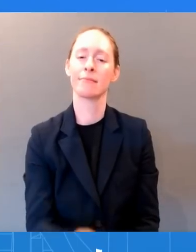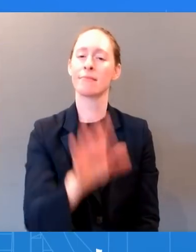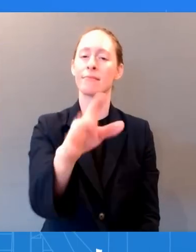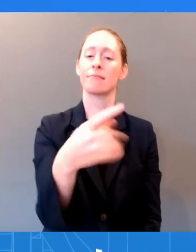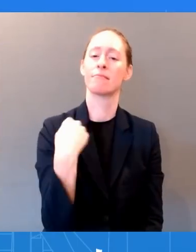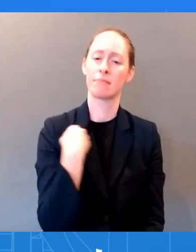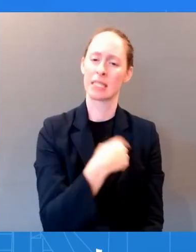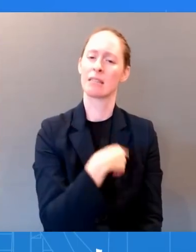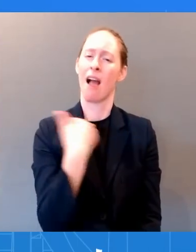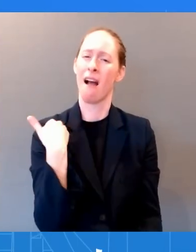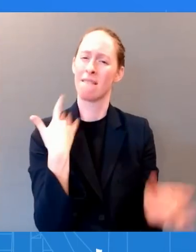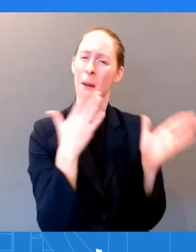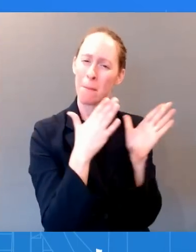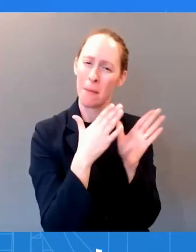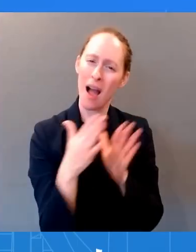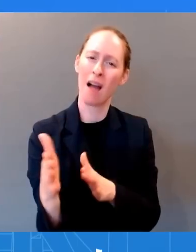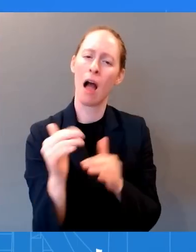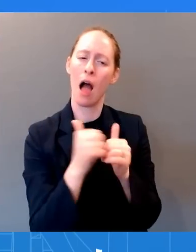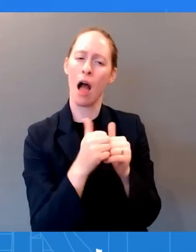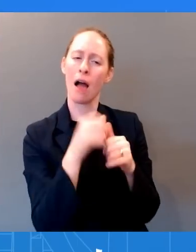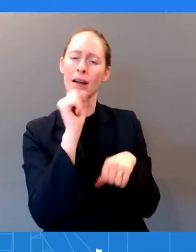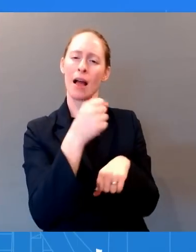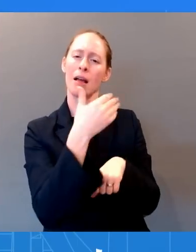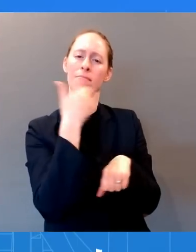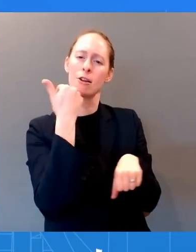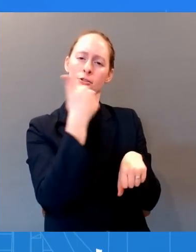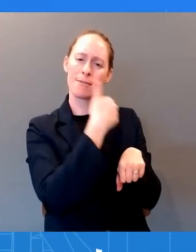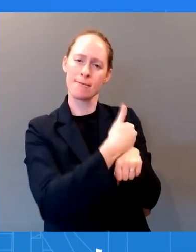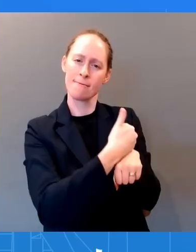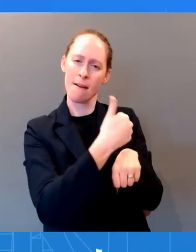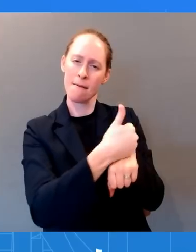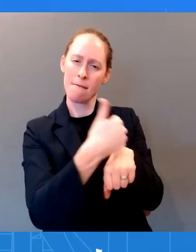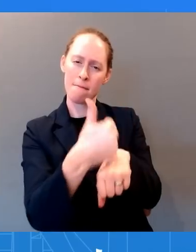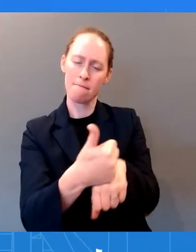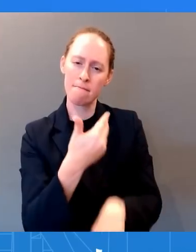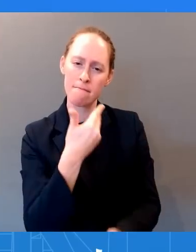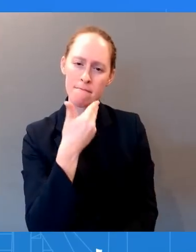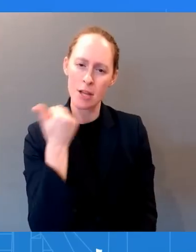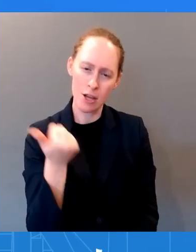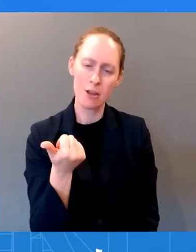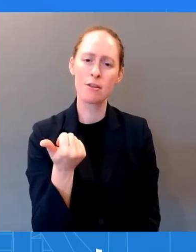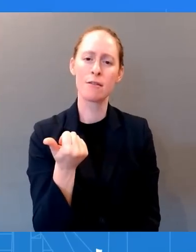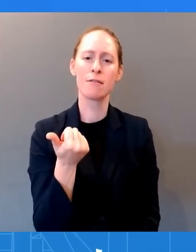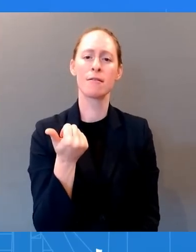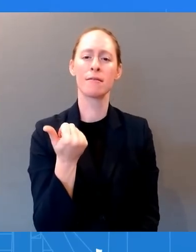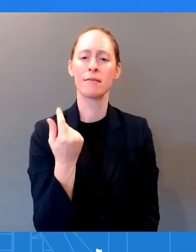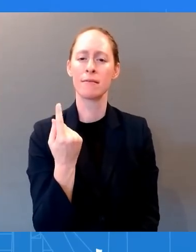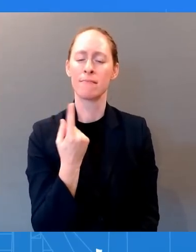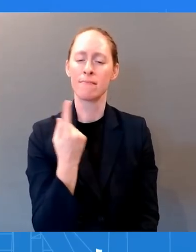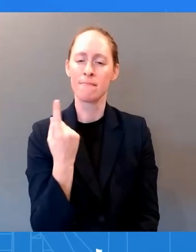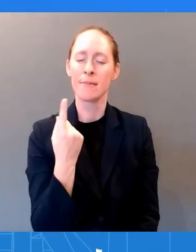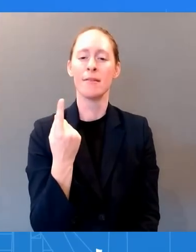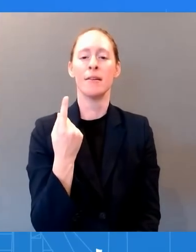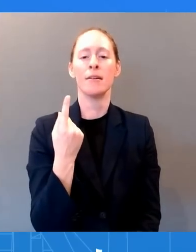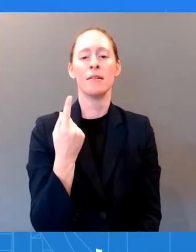This is not like switching the lights on. Right? This is going to take a process. We are fixing a broken system